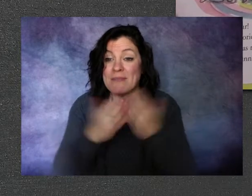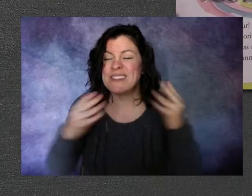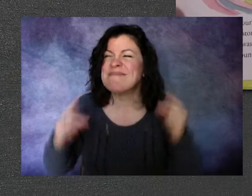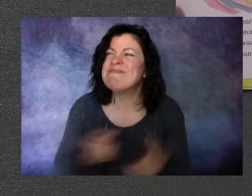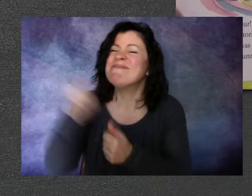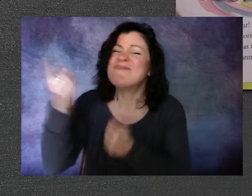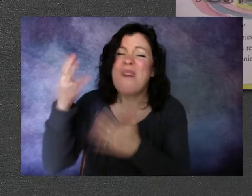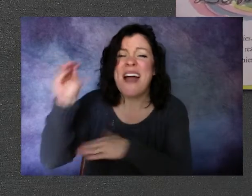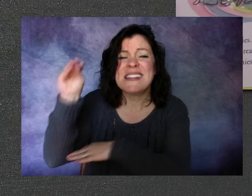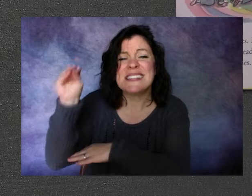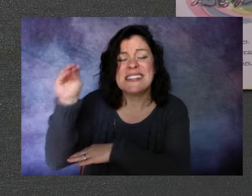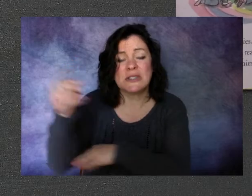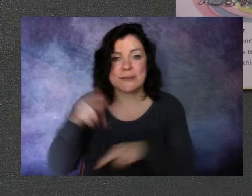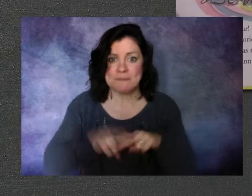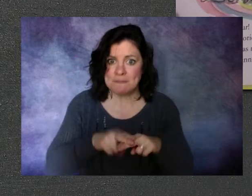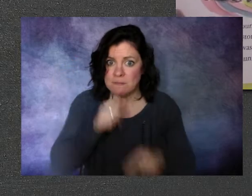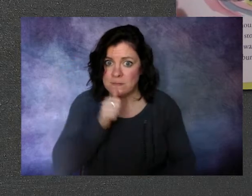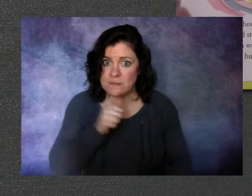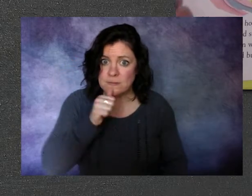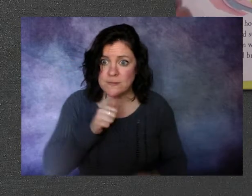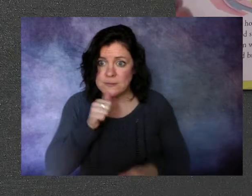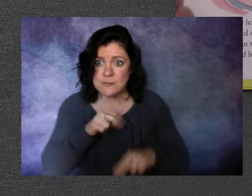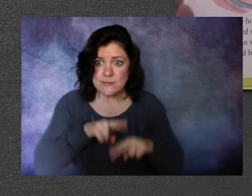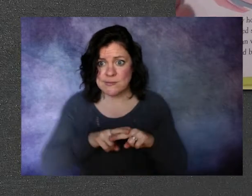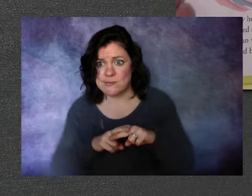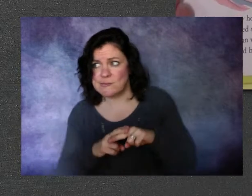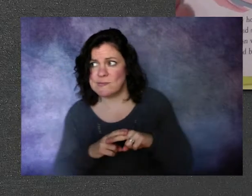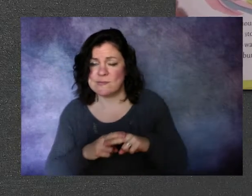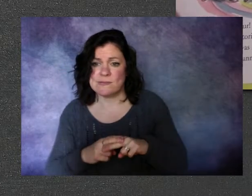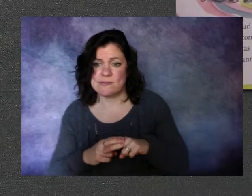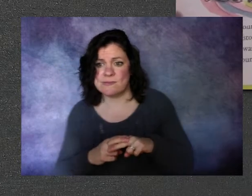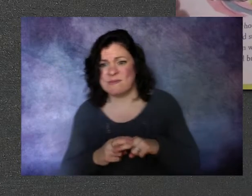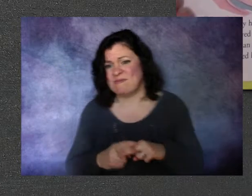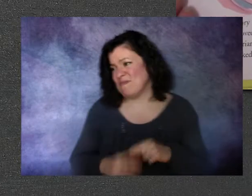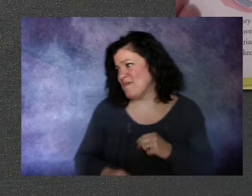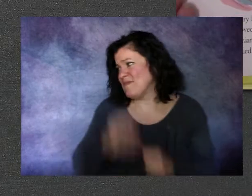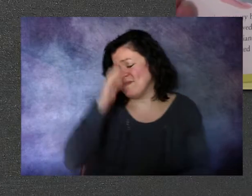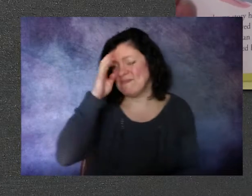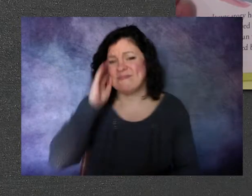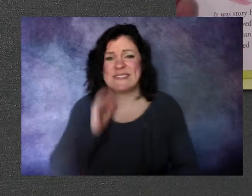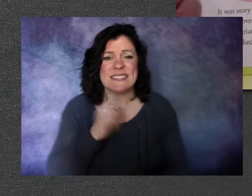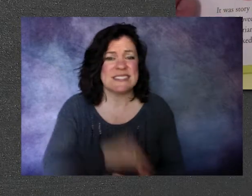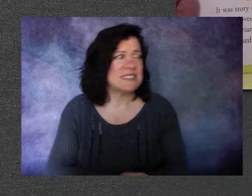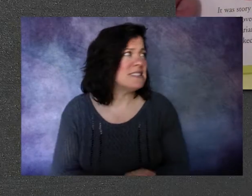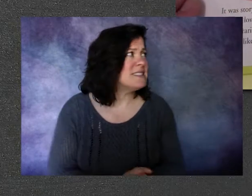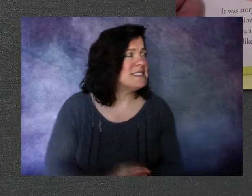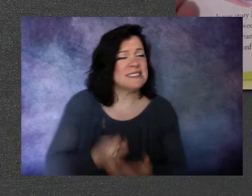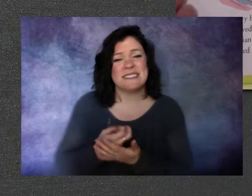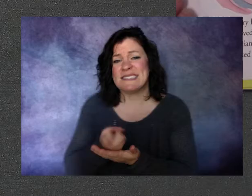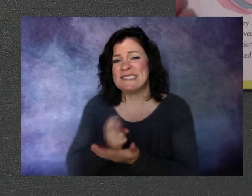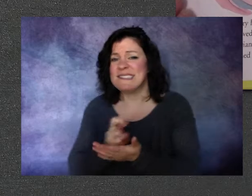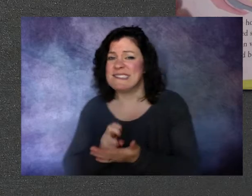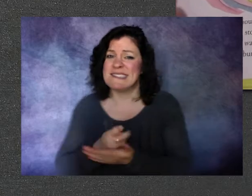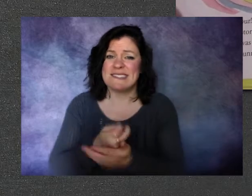but sometimes it's hard for a little monkey to be patient. My friends, sometimes do you find it hard to be patient?